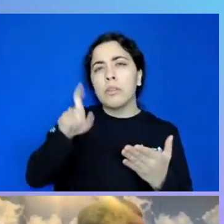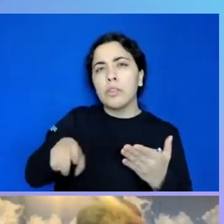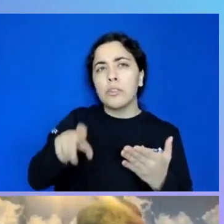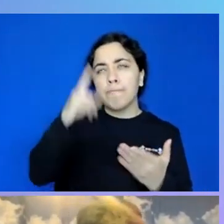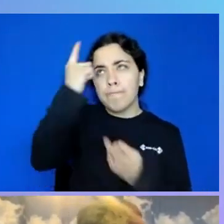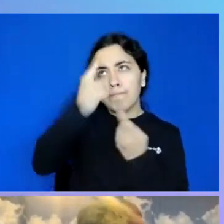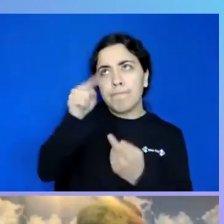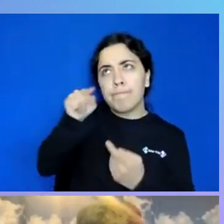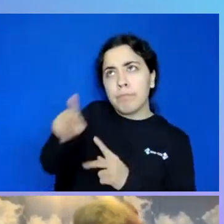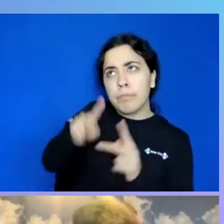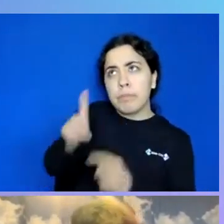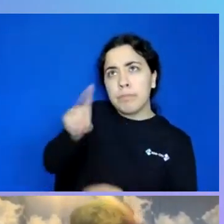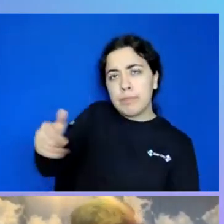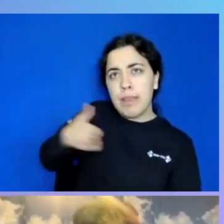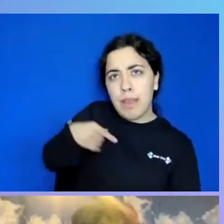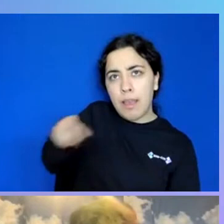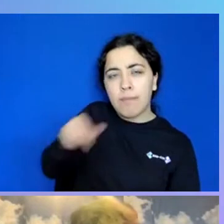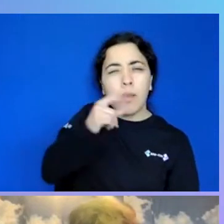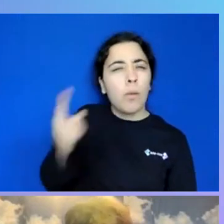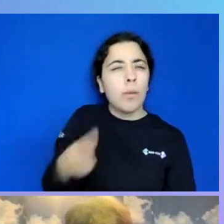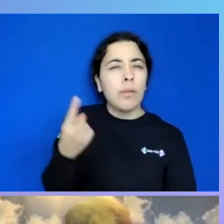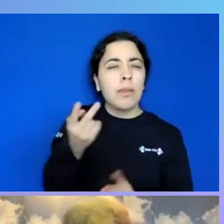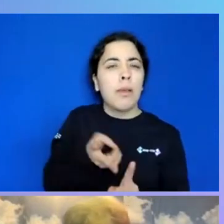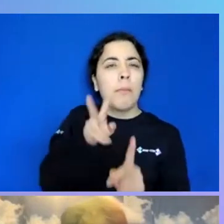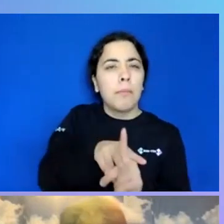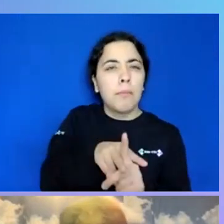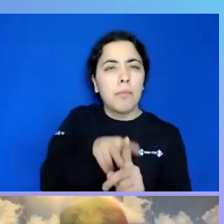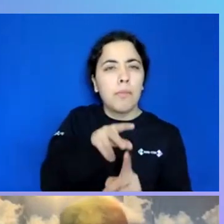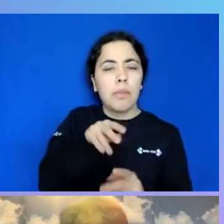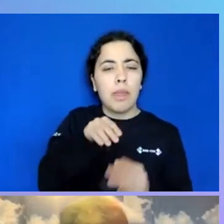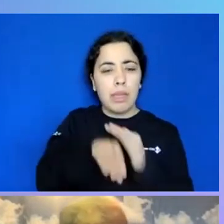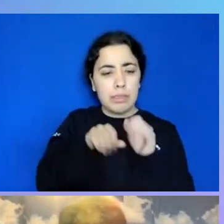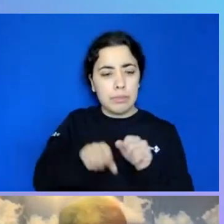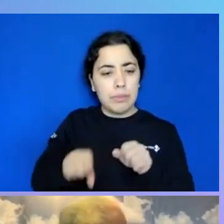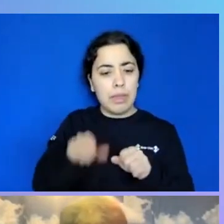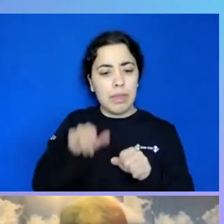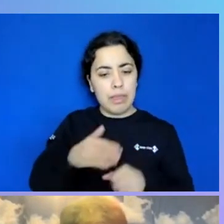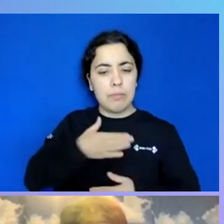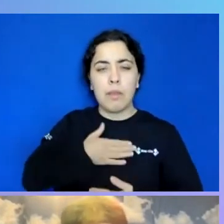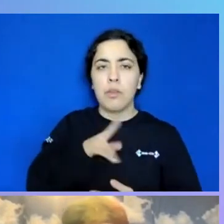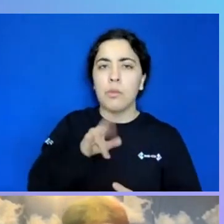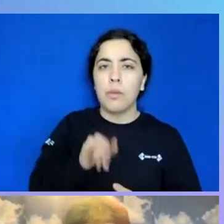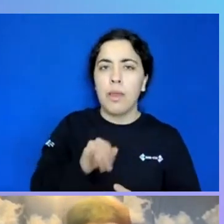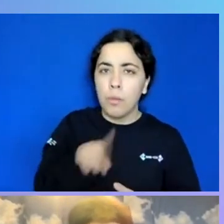rather than just applying